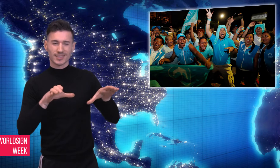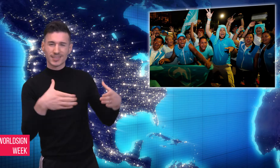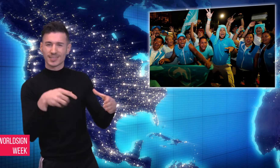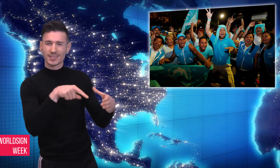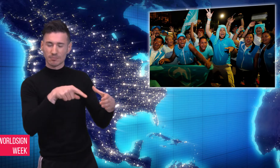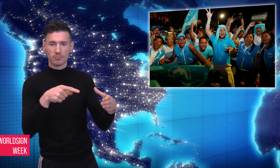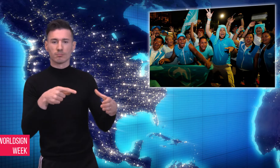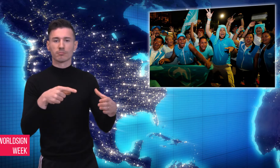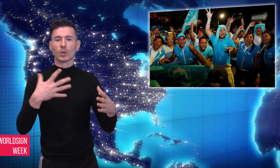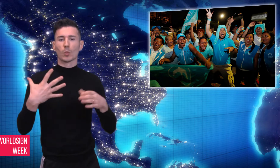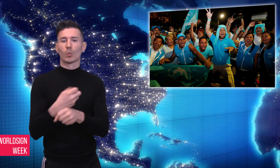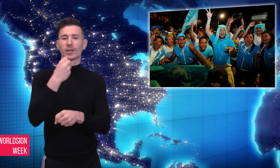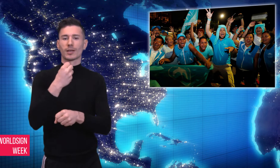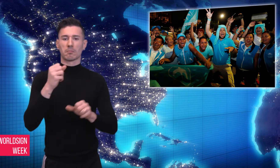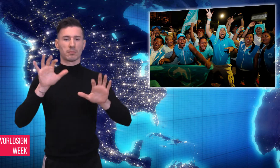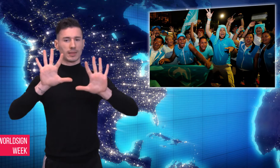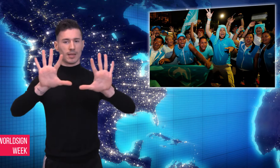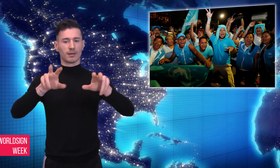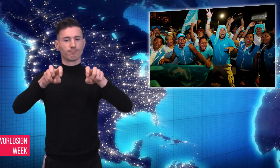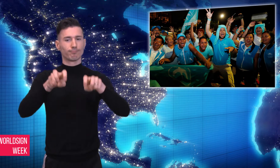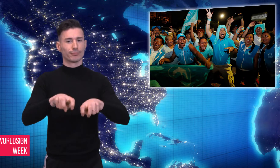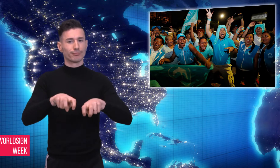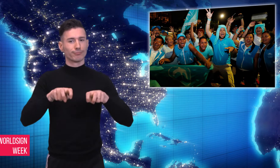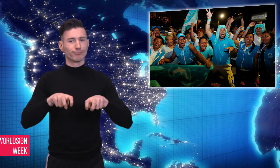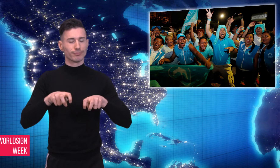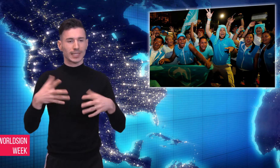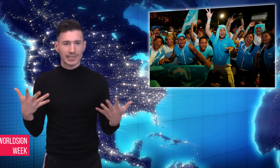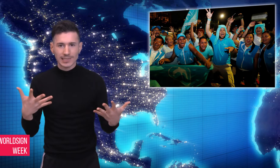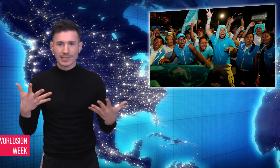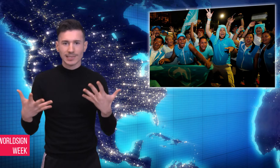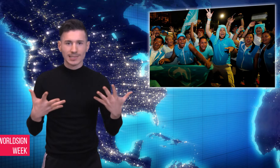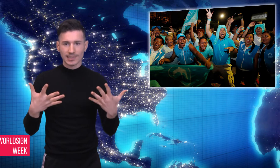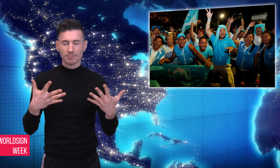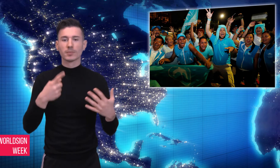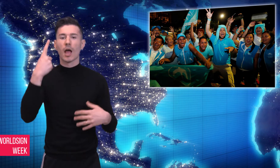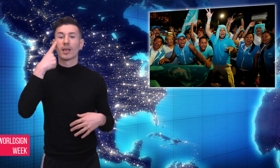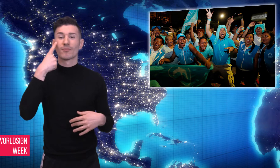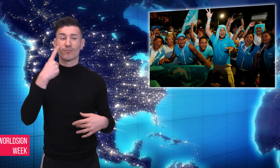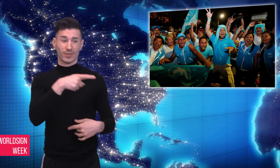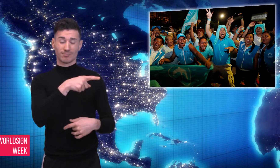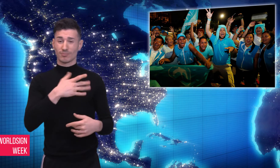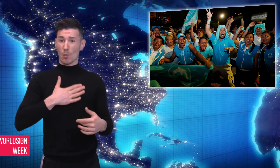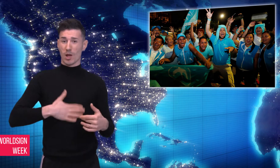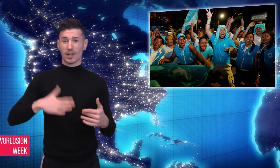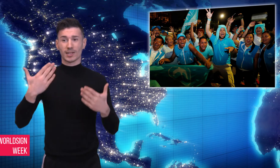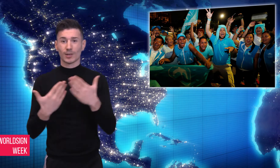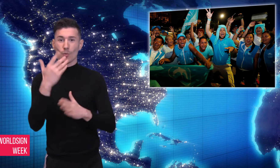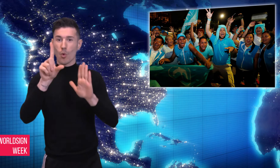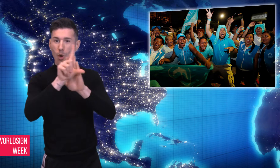to prosecute more cases of corruption. Bukele’s political